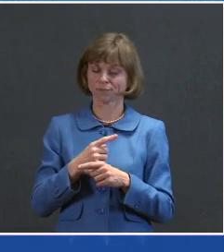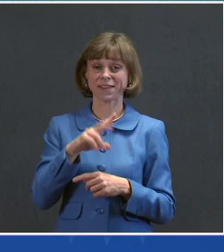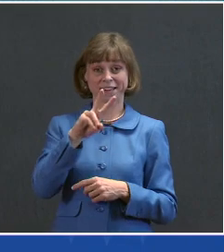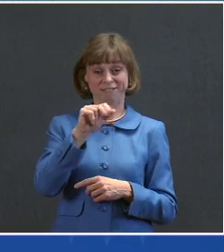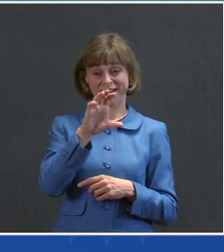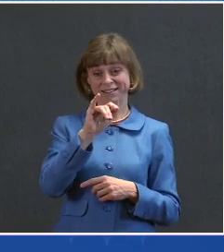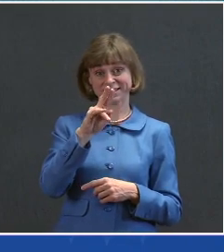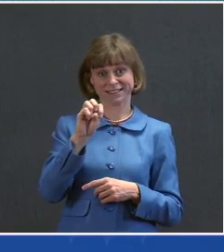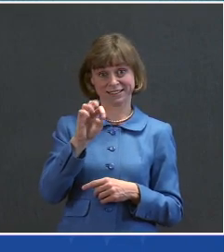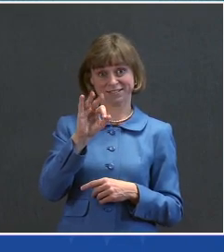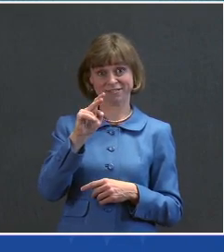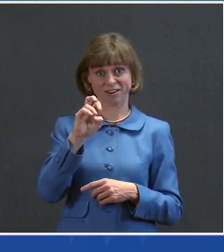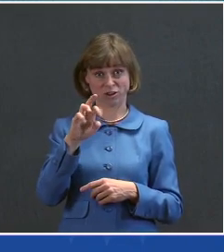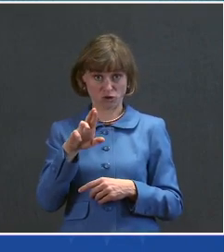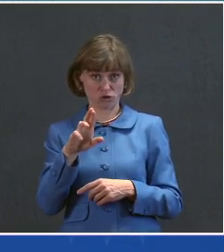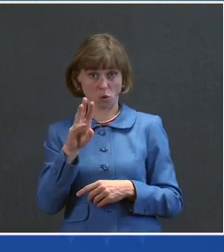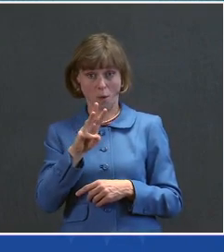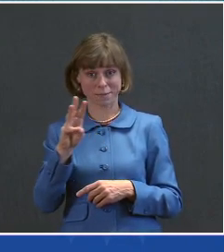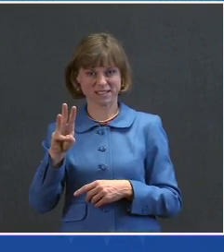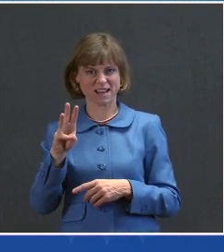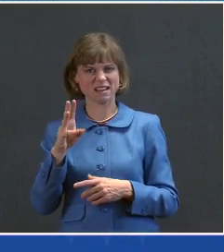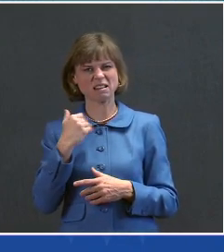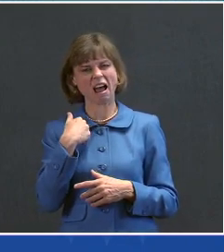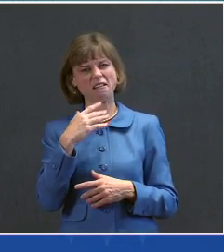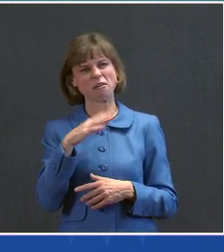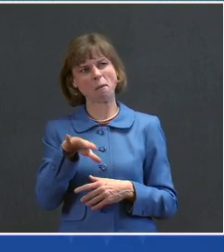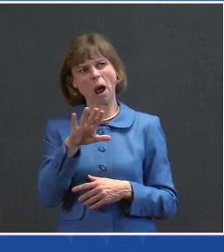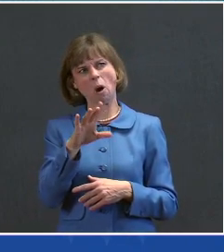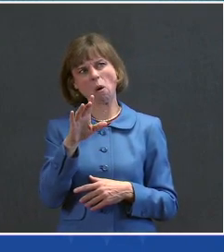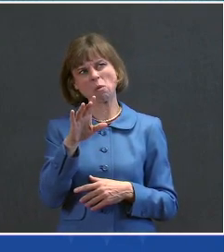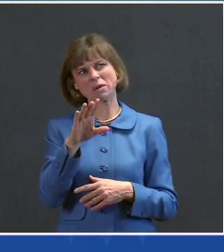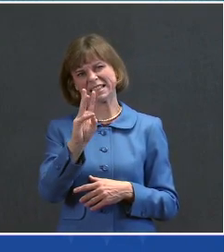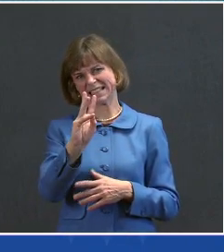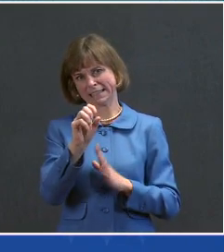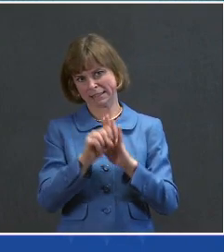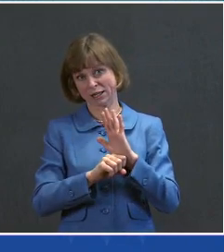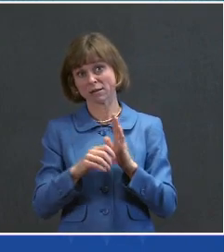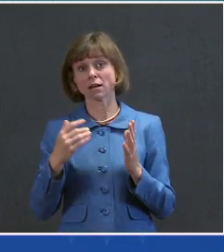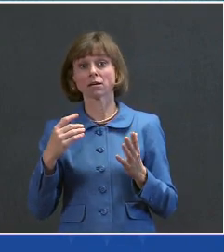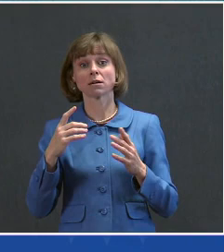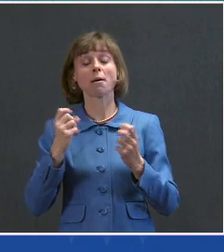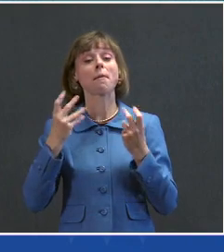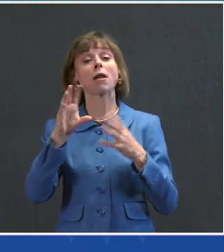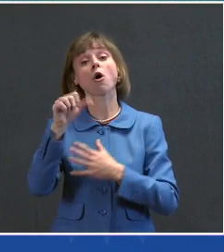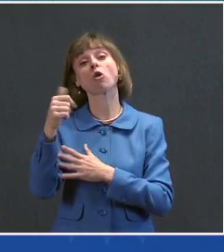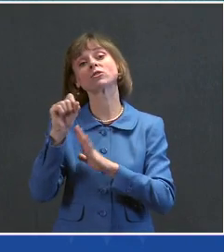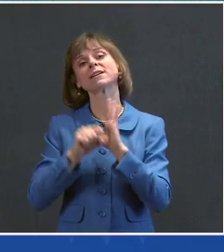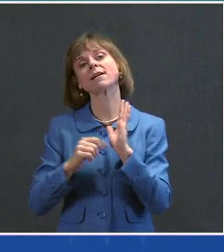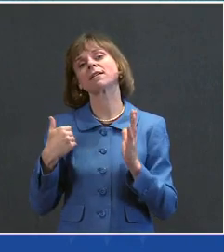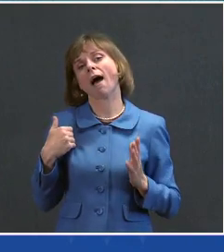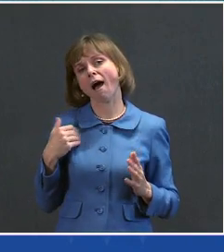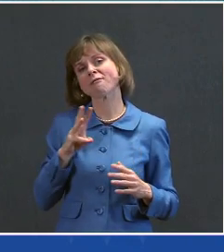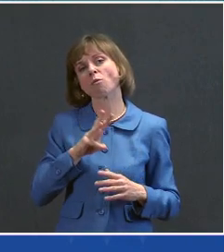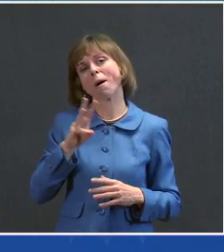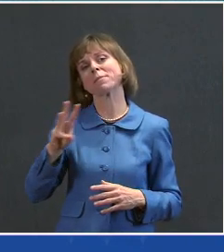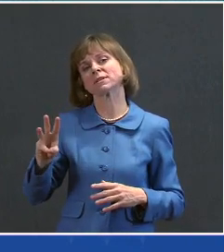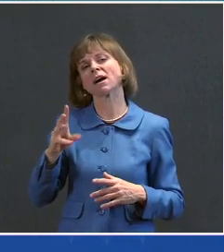is available in about a half a dozen states. There are also websites in many states that provide access and provide guideline --